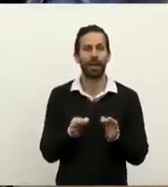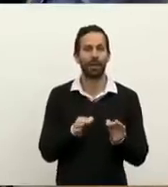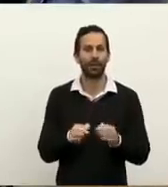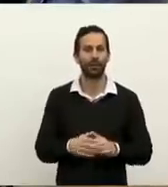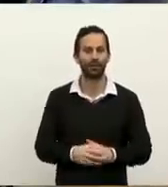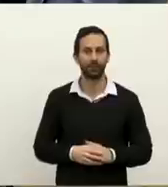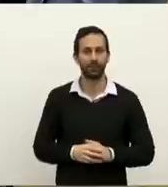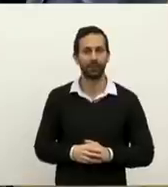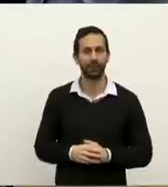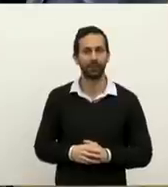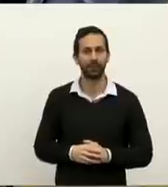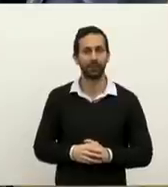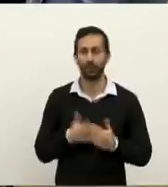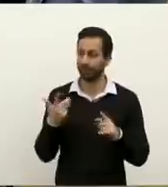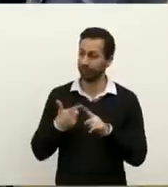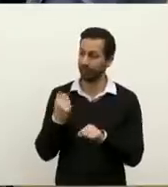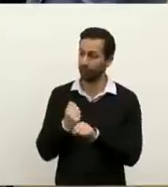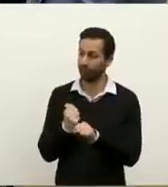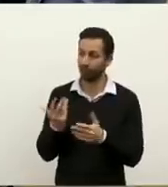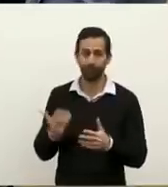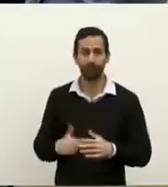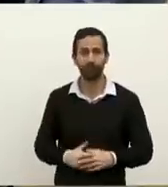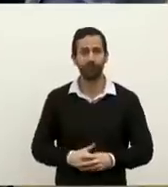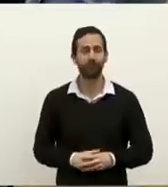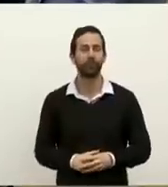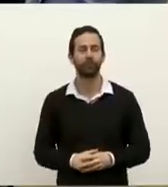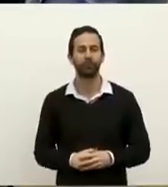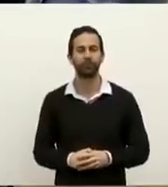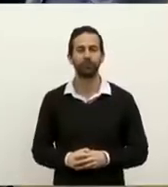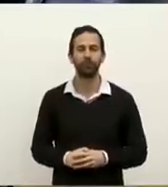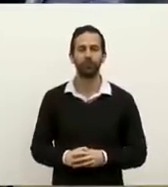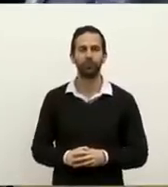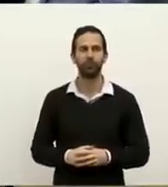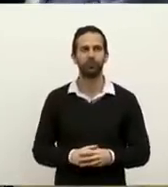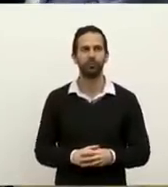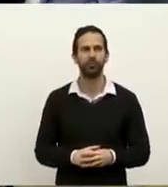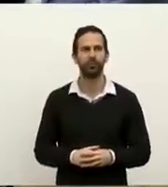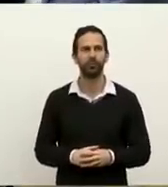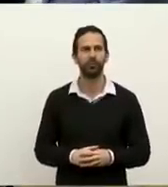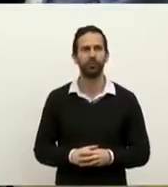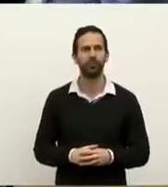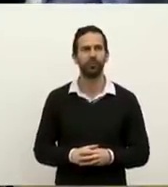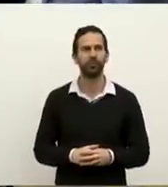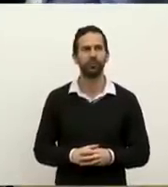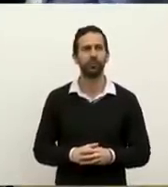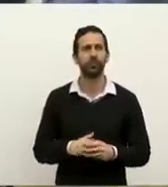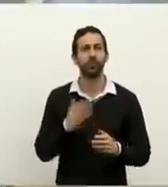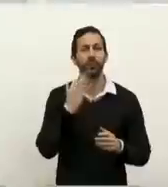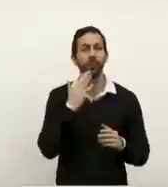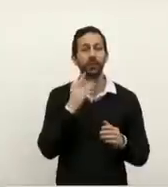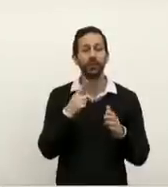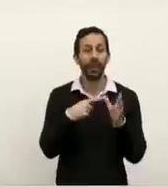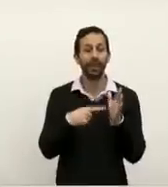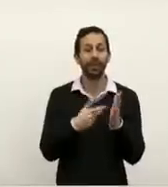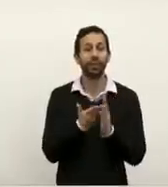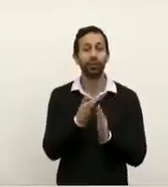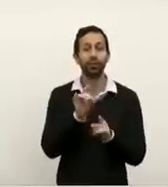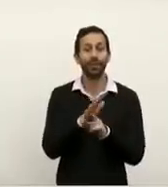So I might throw to KG on this one. Sure. So I think, when it comes to AT through a self managed plan,